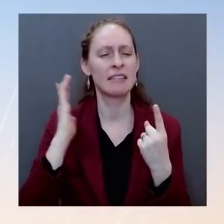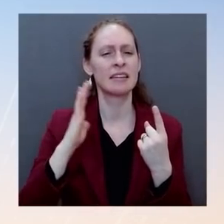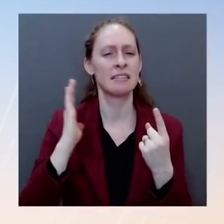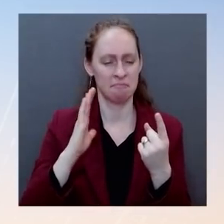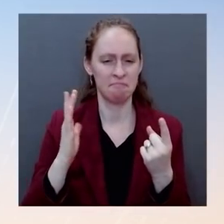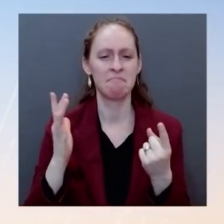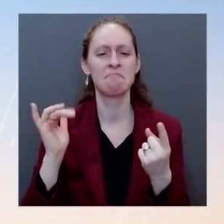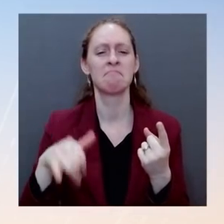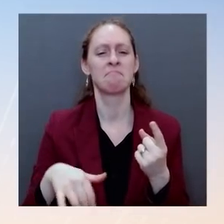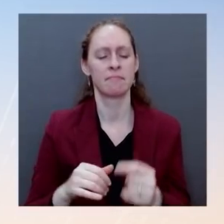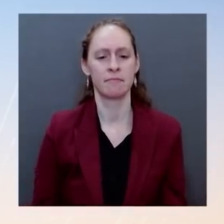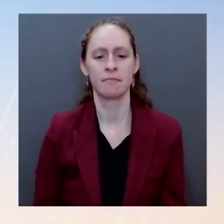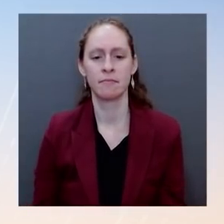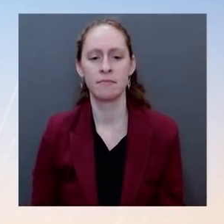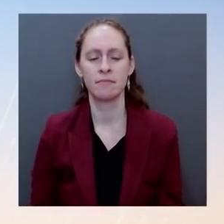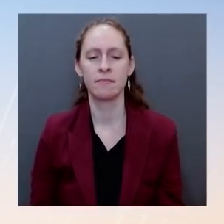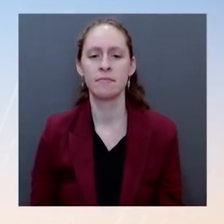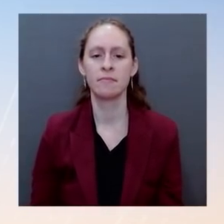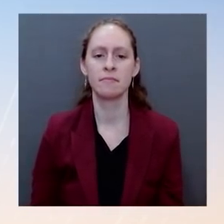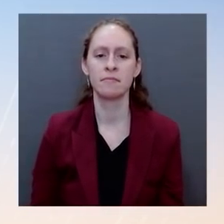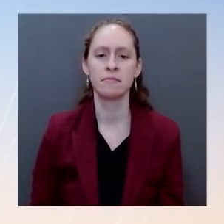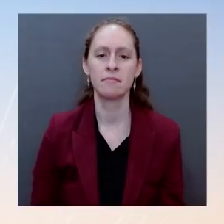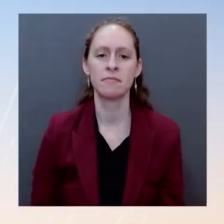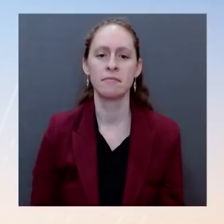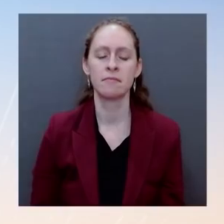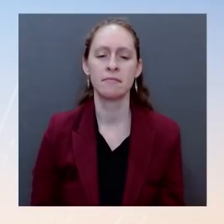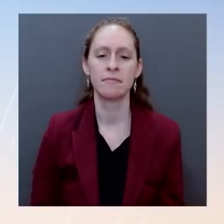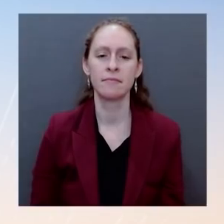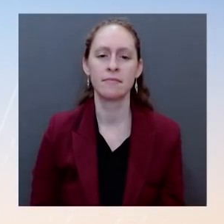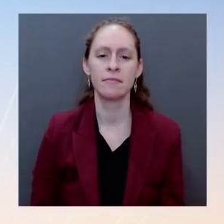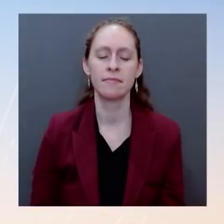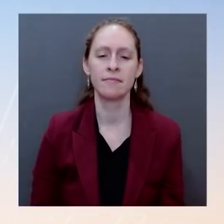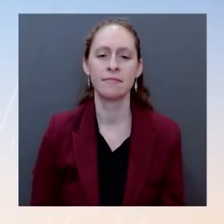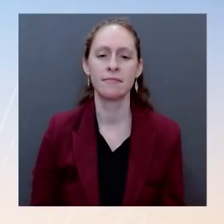does in many emergency -- anthrax vaccines and others --